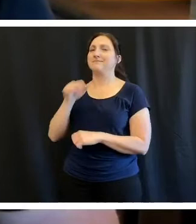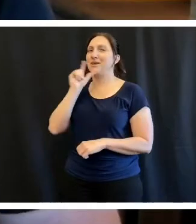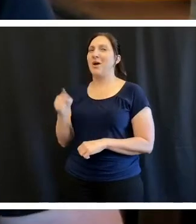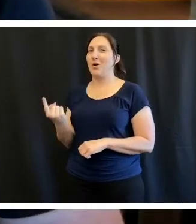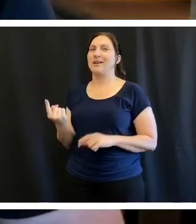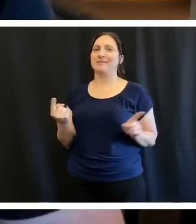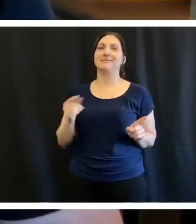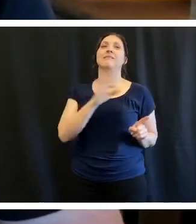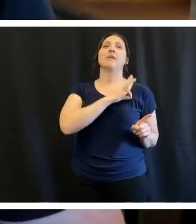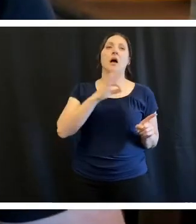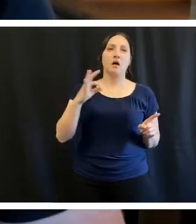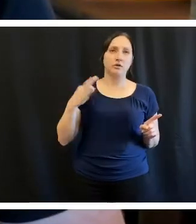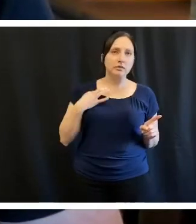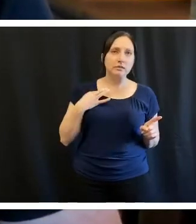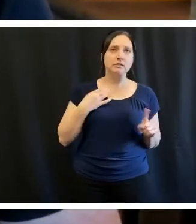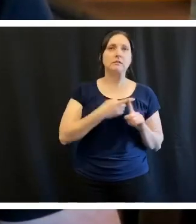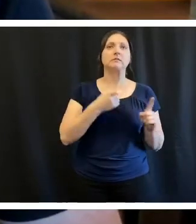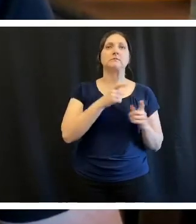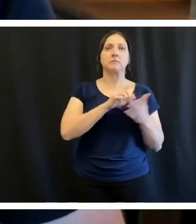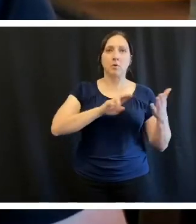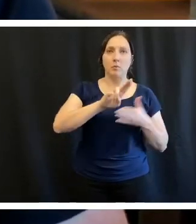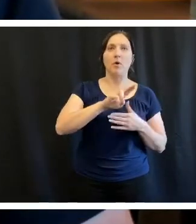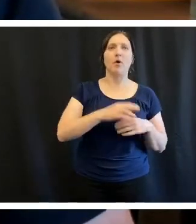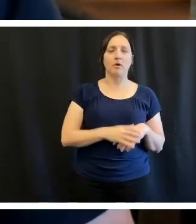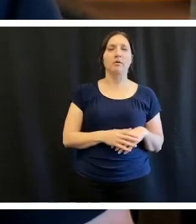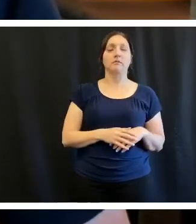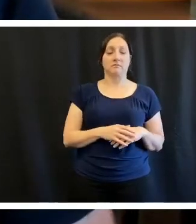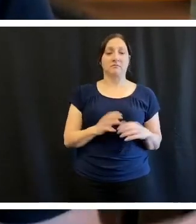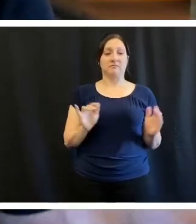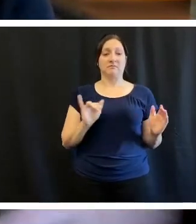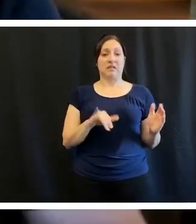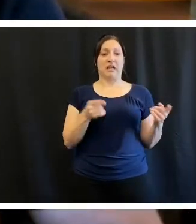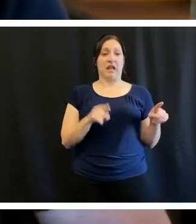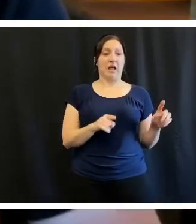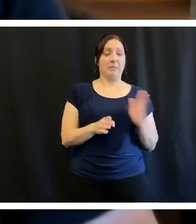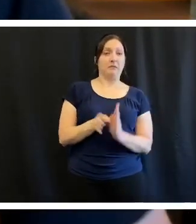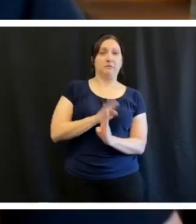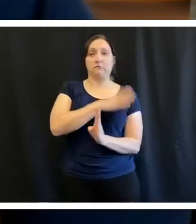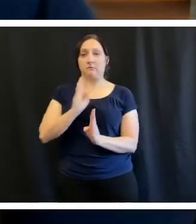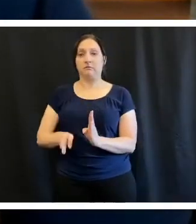Almost immediately after that, we had Ken Young and Krystal Hinerman